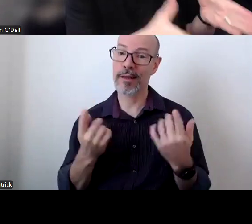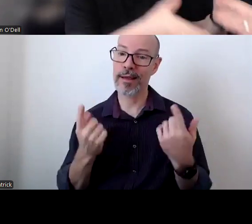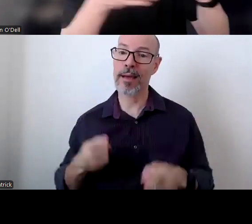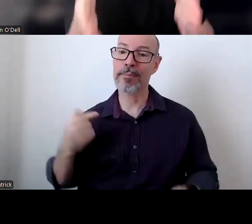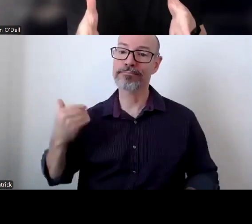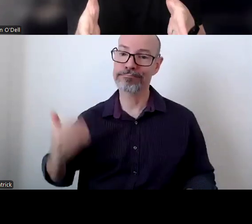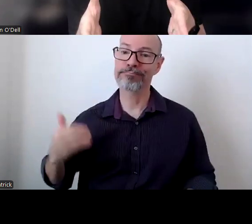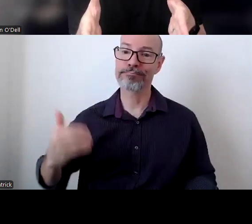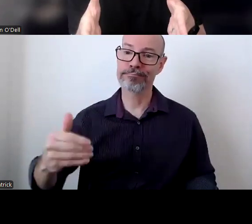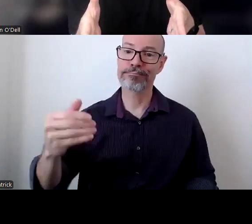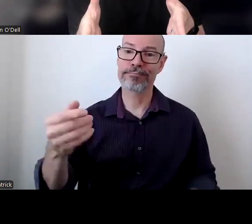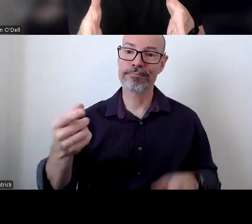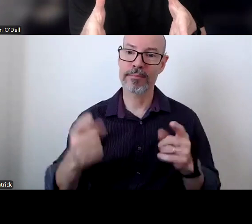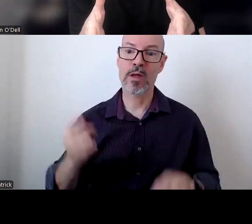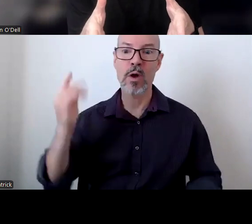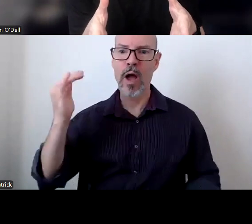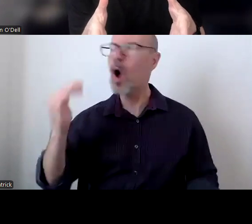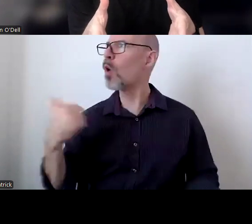Because people make We have this, and therefore,